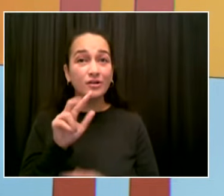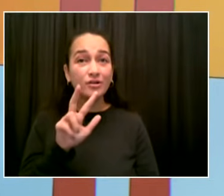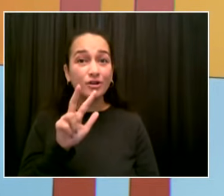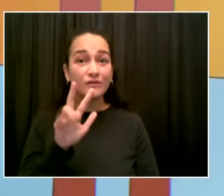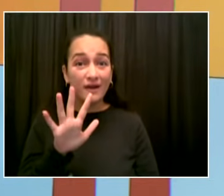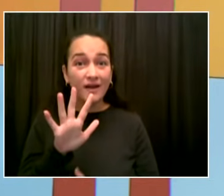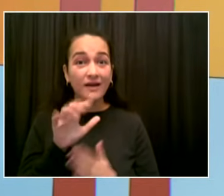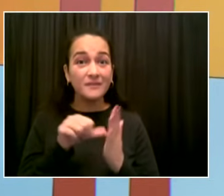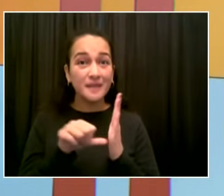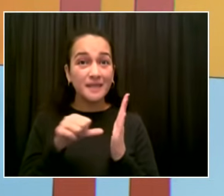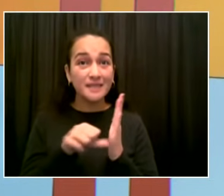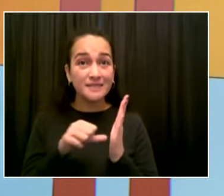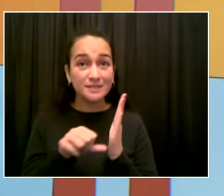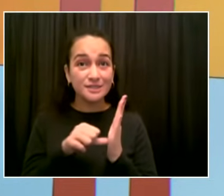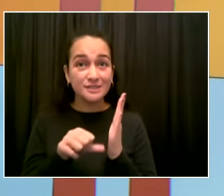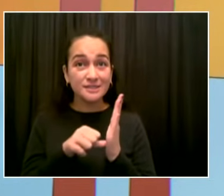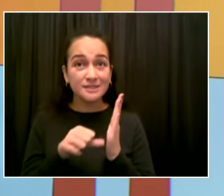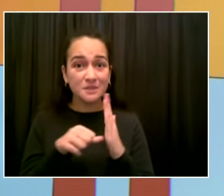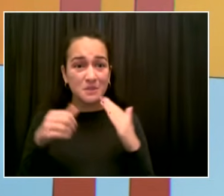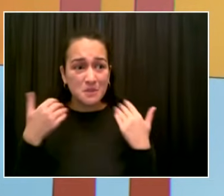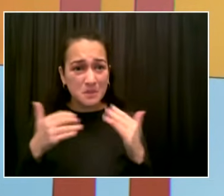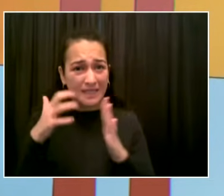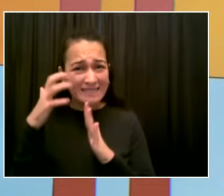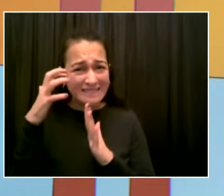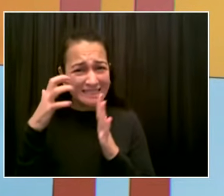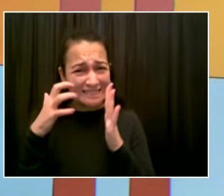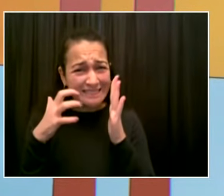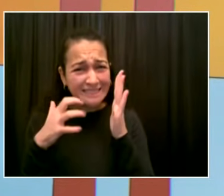AND IN THAT LETTER, WHICH IS